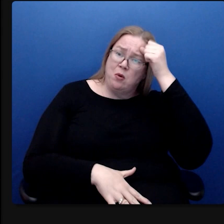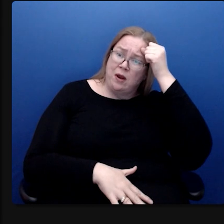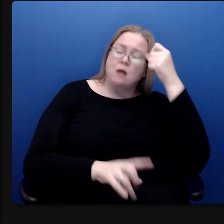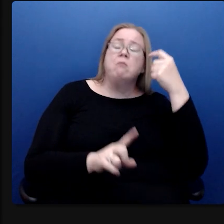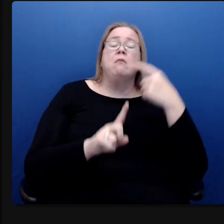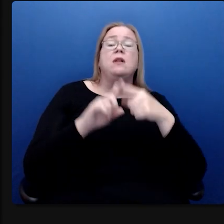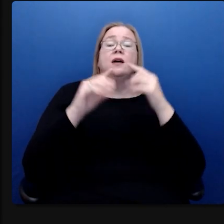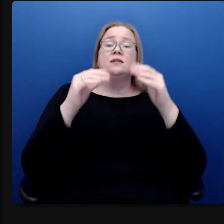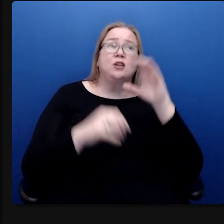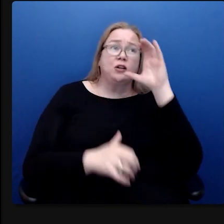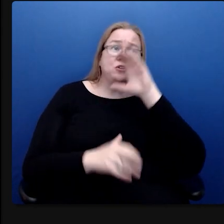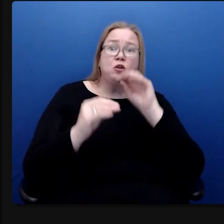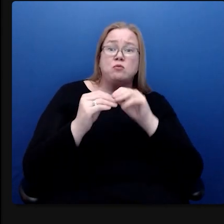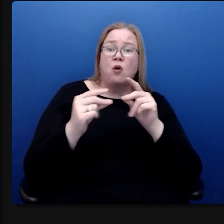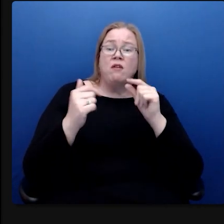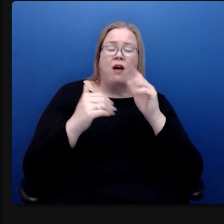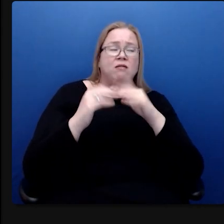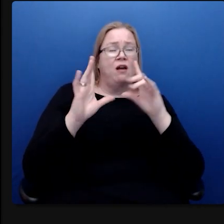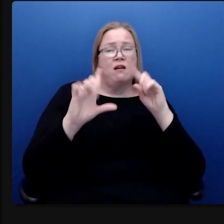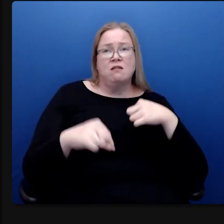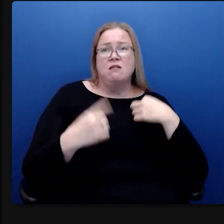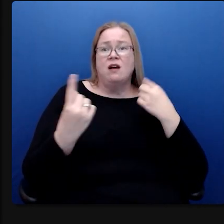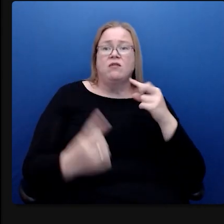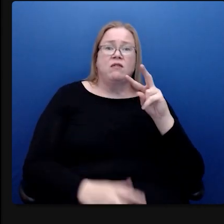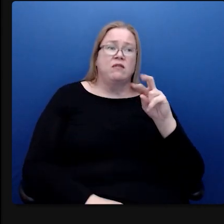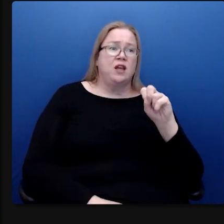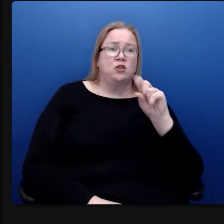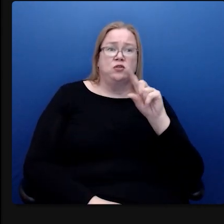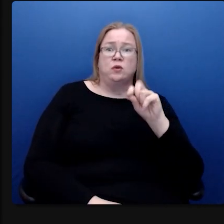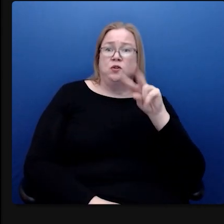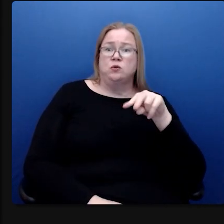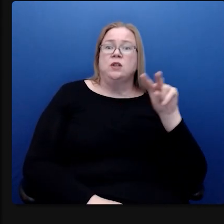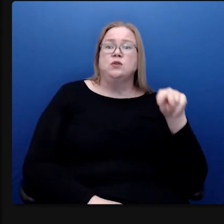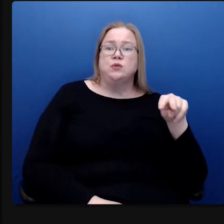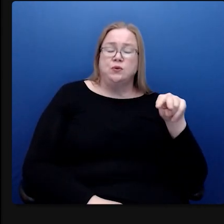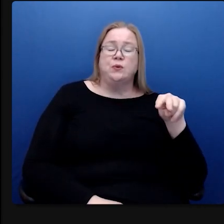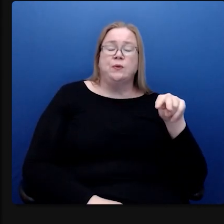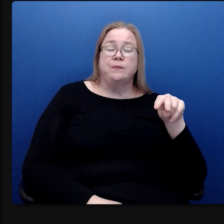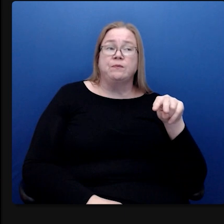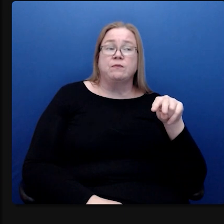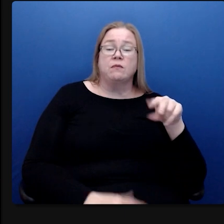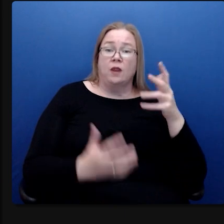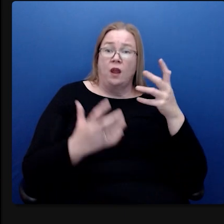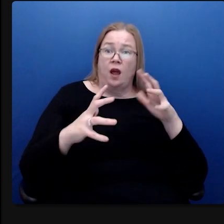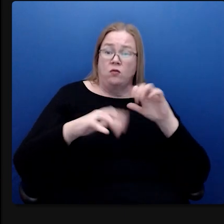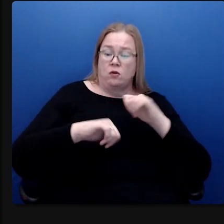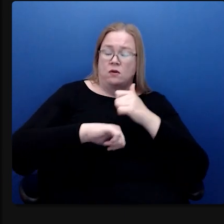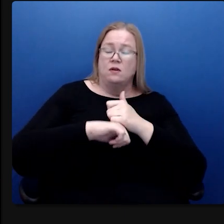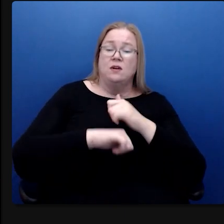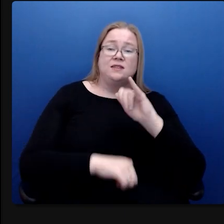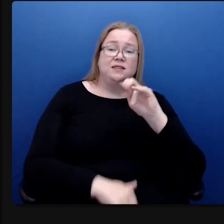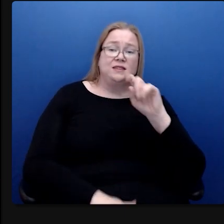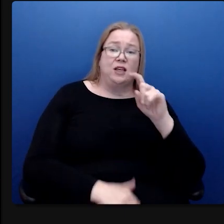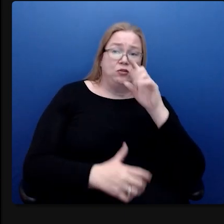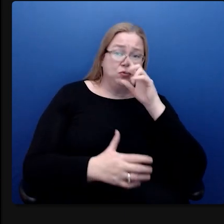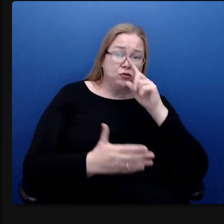Next, search faster than ever in VS 2022. After enabling index searching,